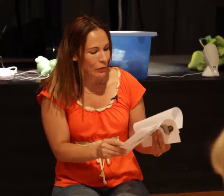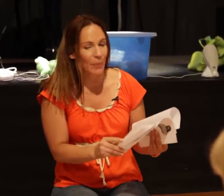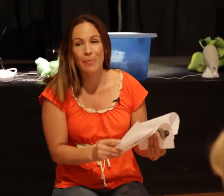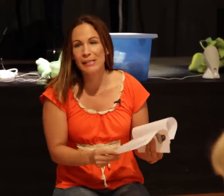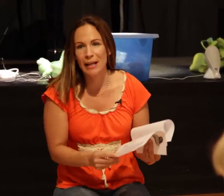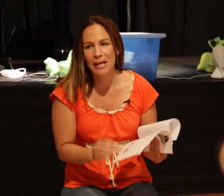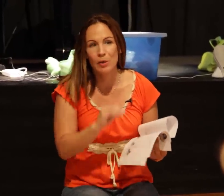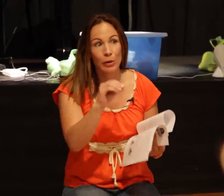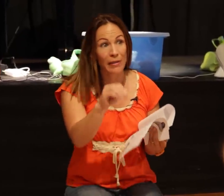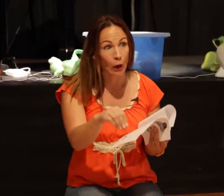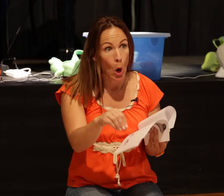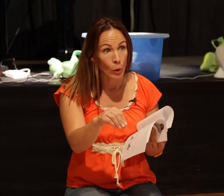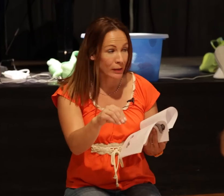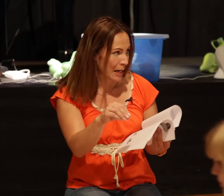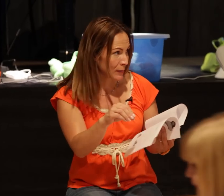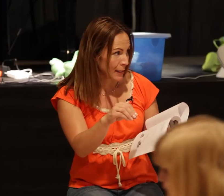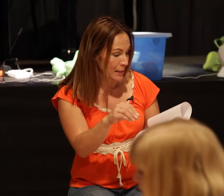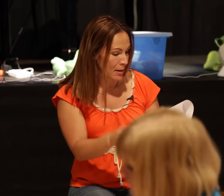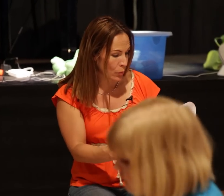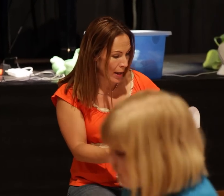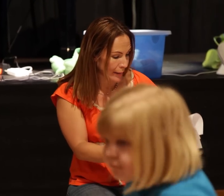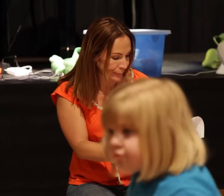from Baby Signing Time to putting their own names in as well.